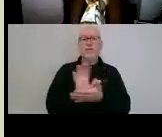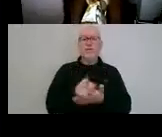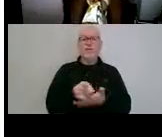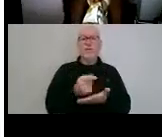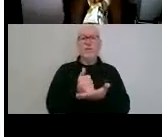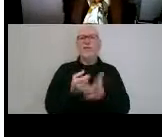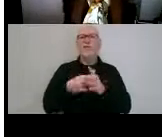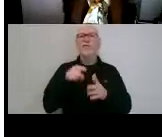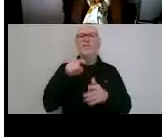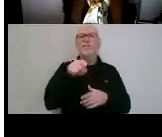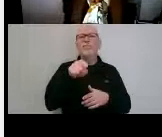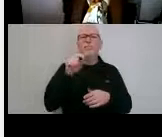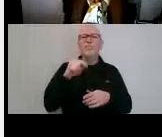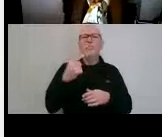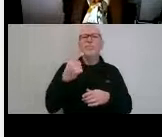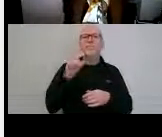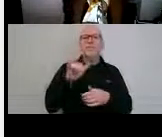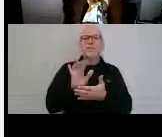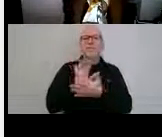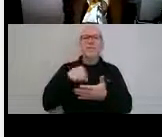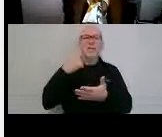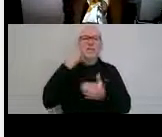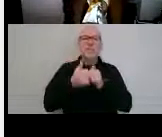And this is one that I think most of us are familiar with.